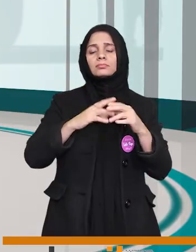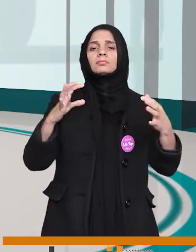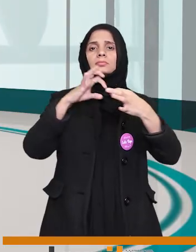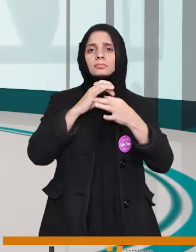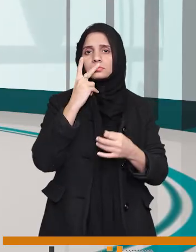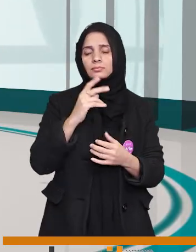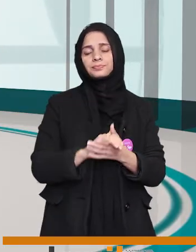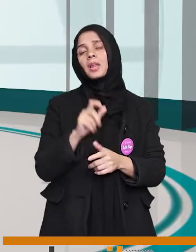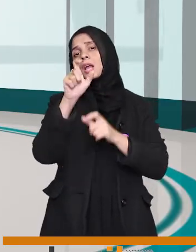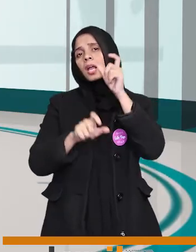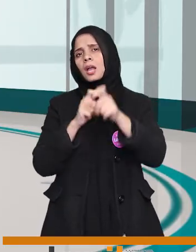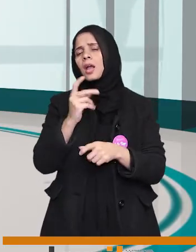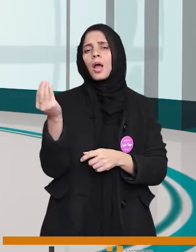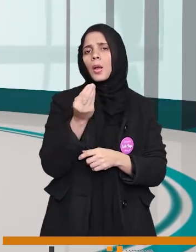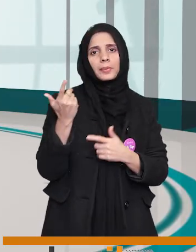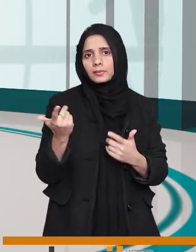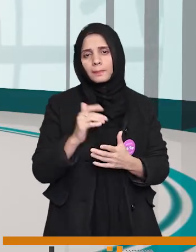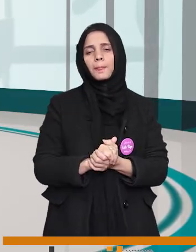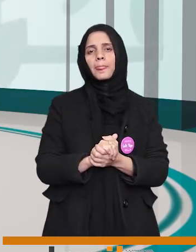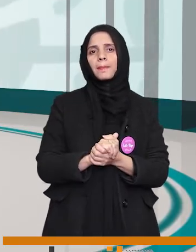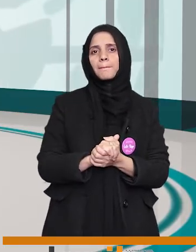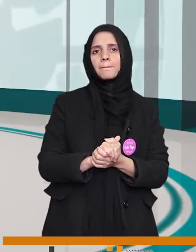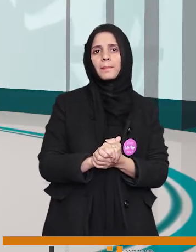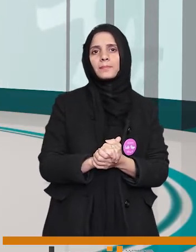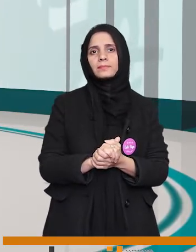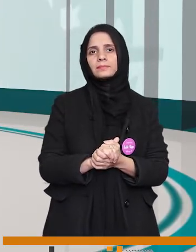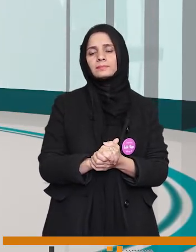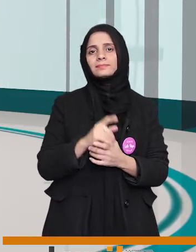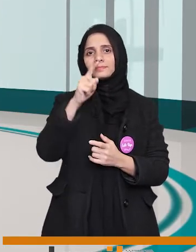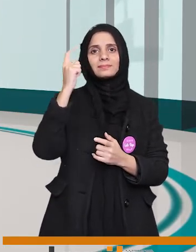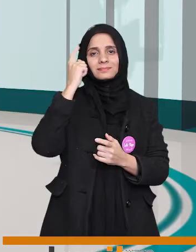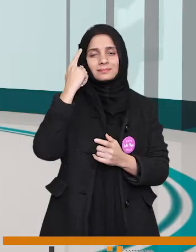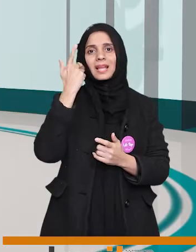There is only one non-traditional freelance marketplace, that is working diligently.